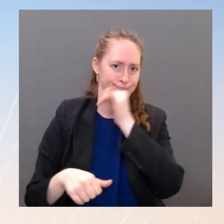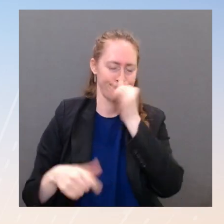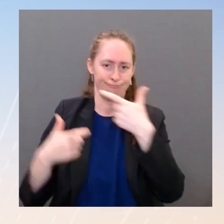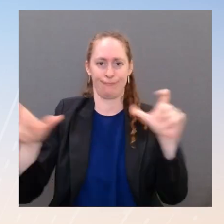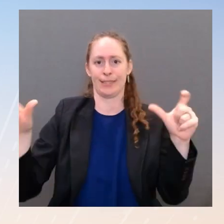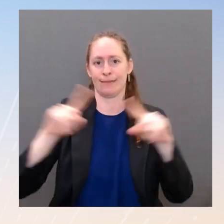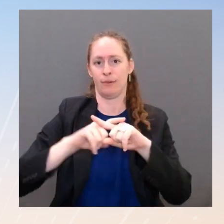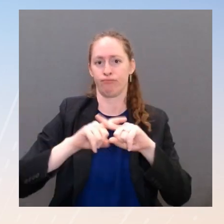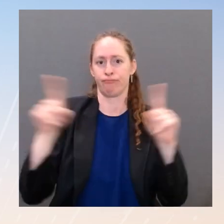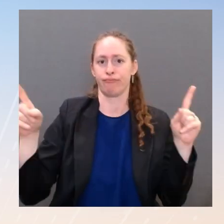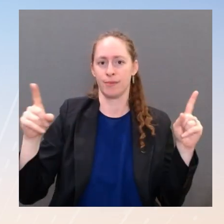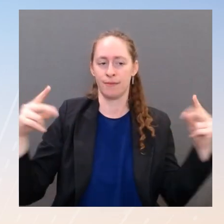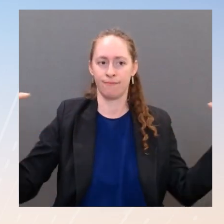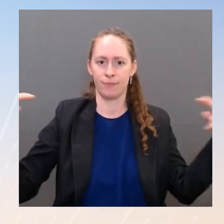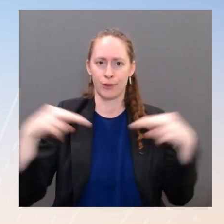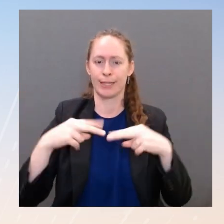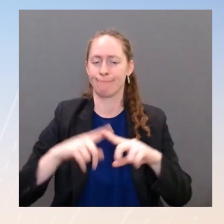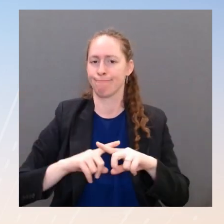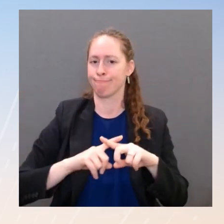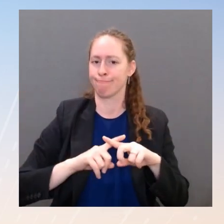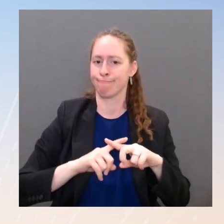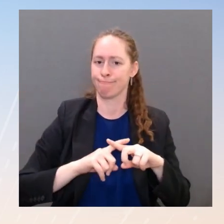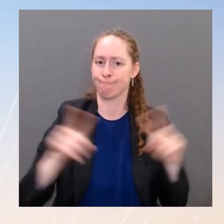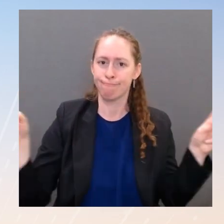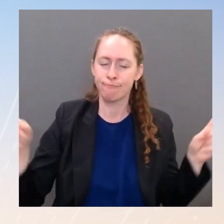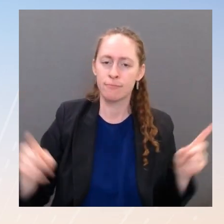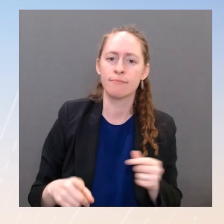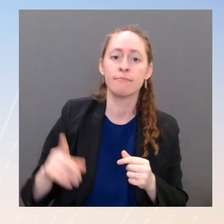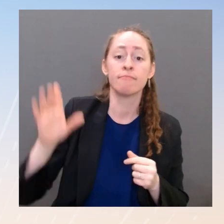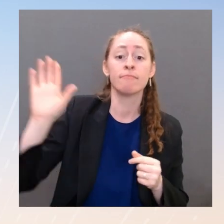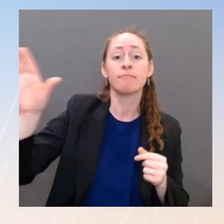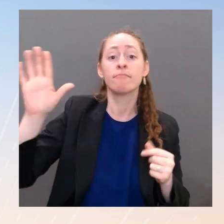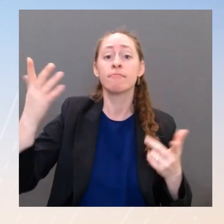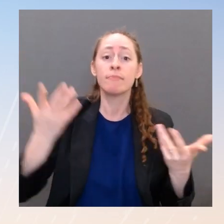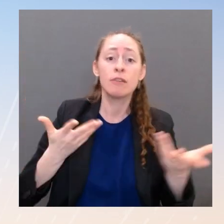what he is going to do to lower costs to address inflation,